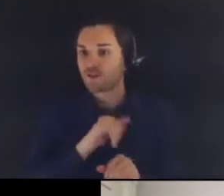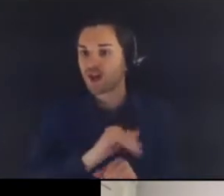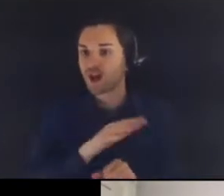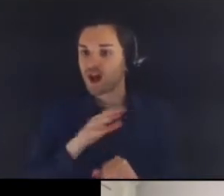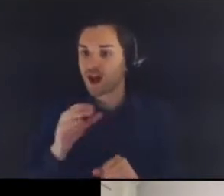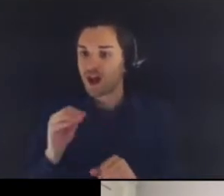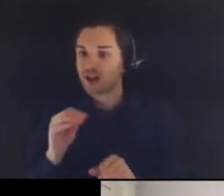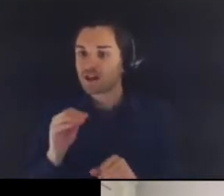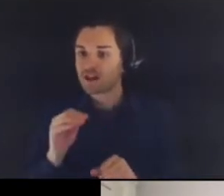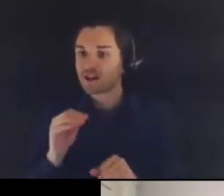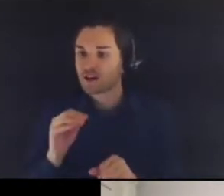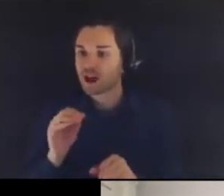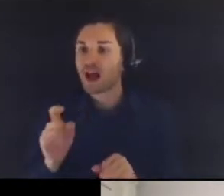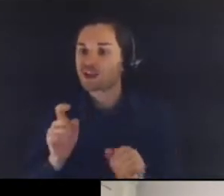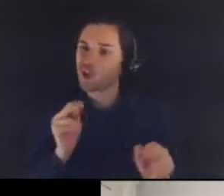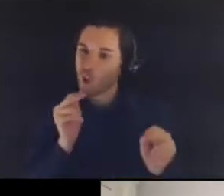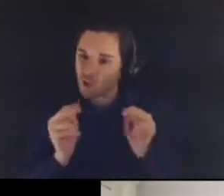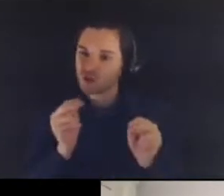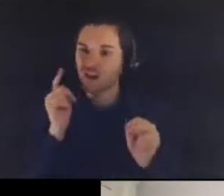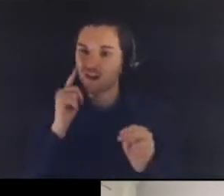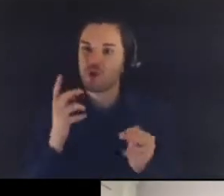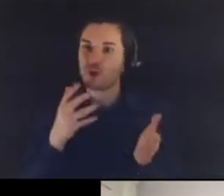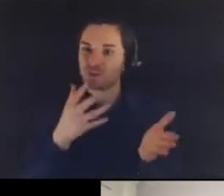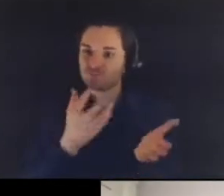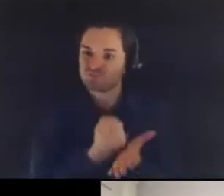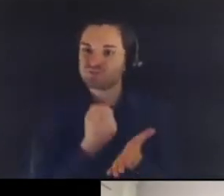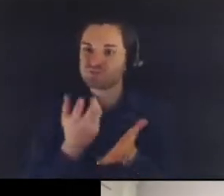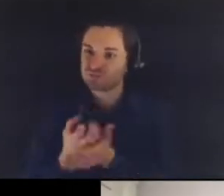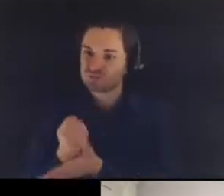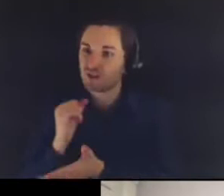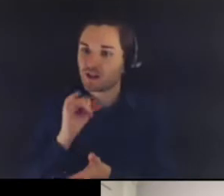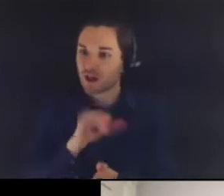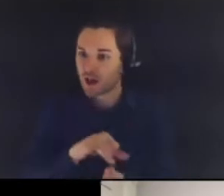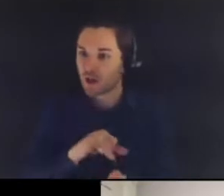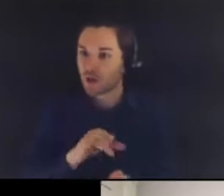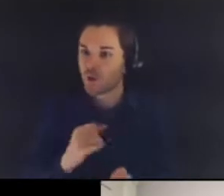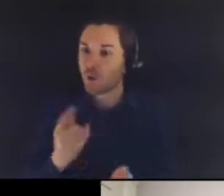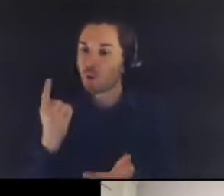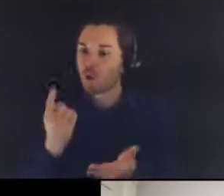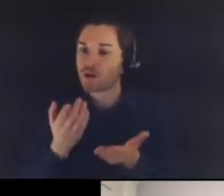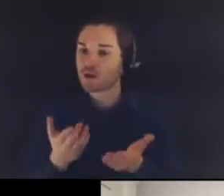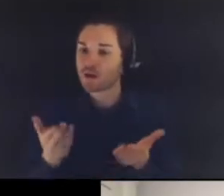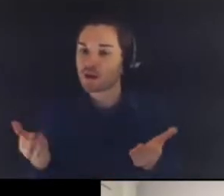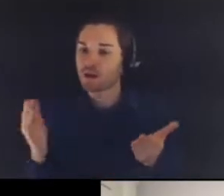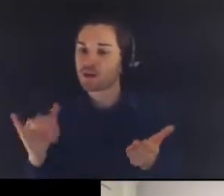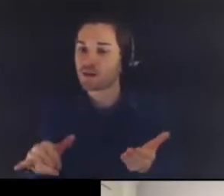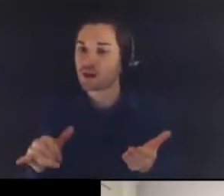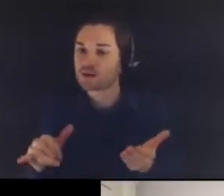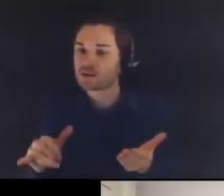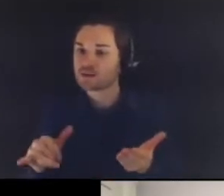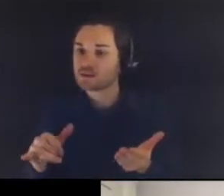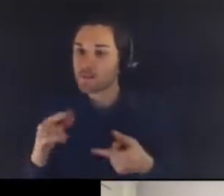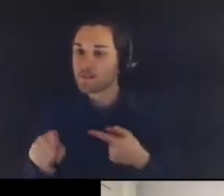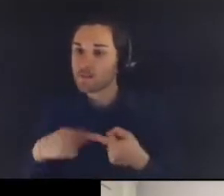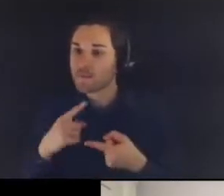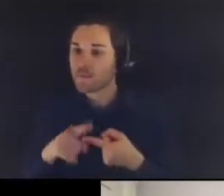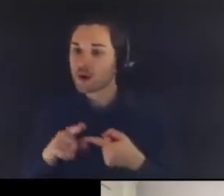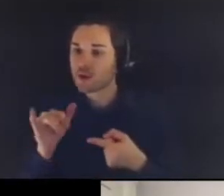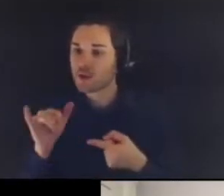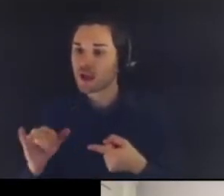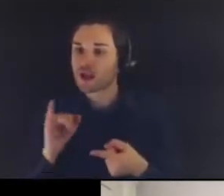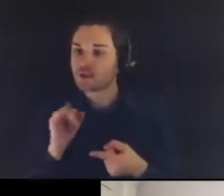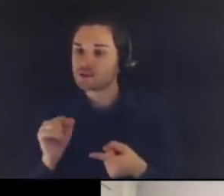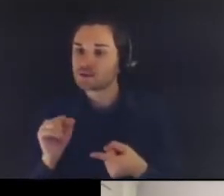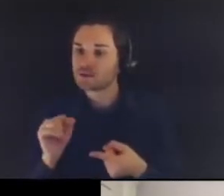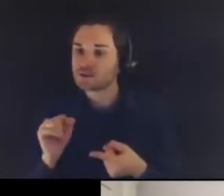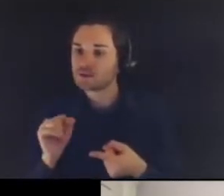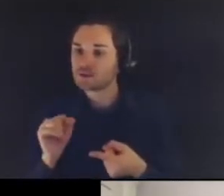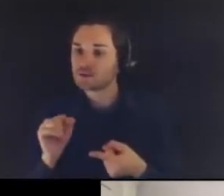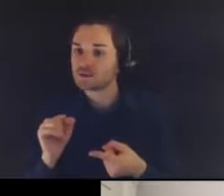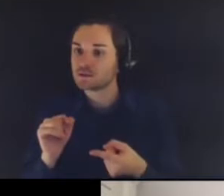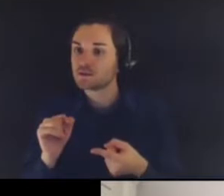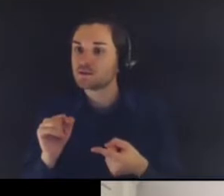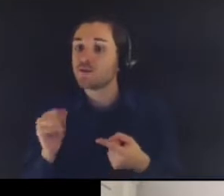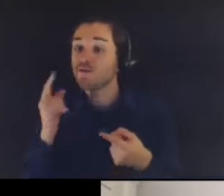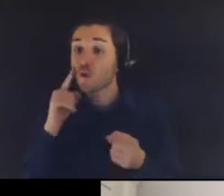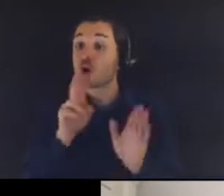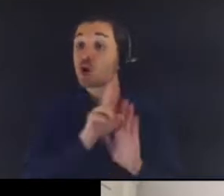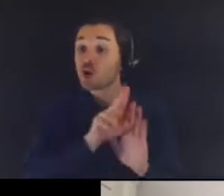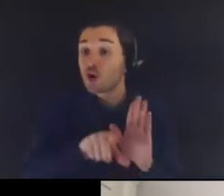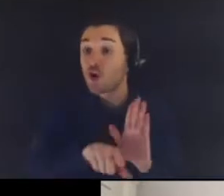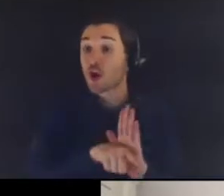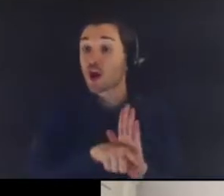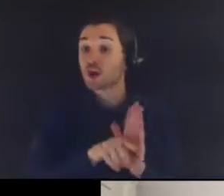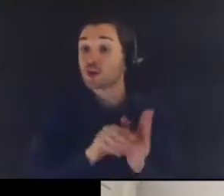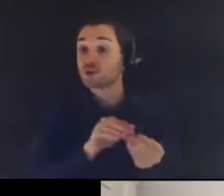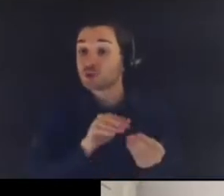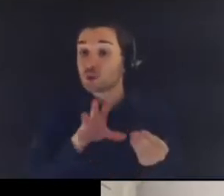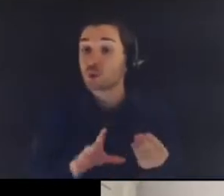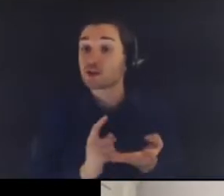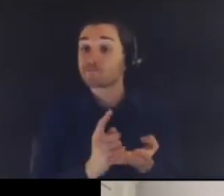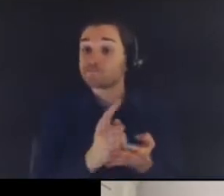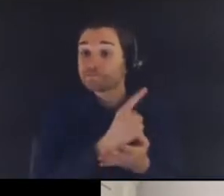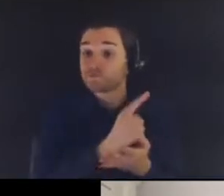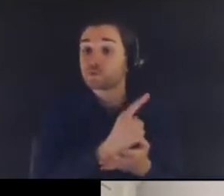new graduate student or a new professor or whatever in an institution. The problem is